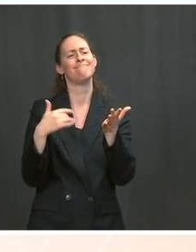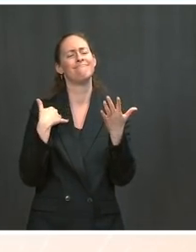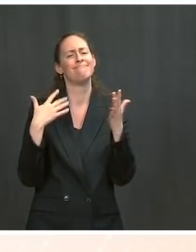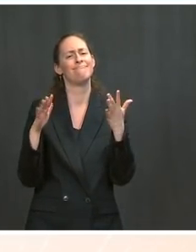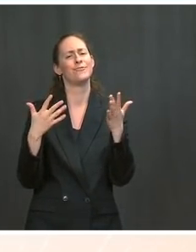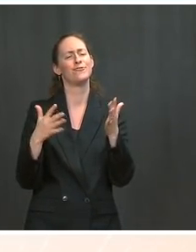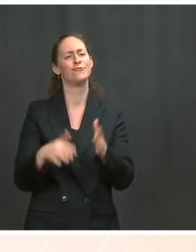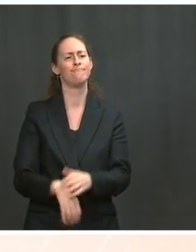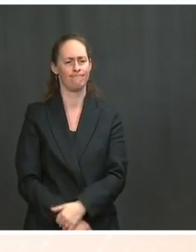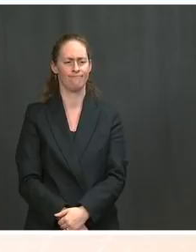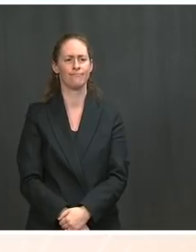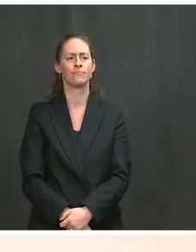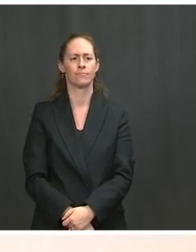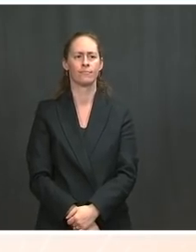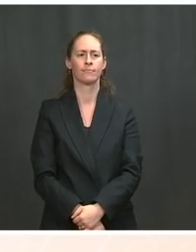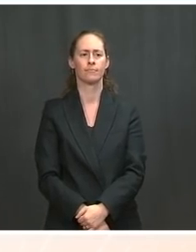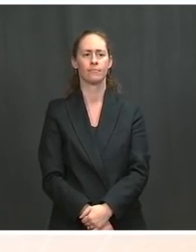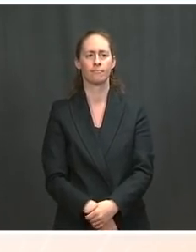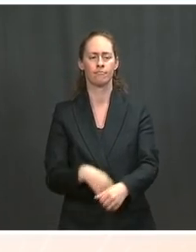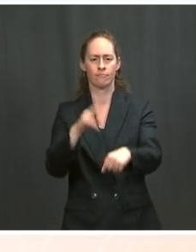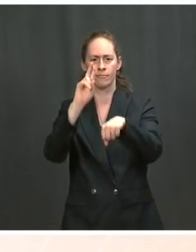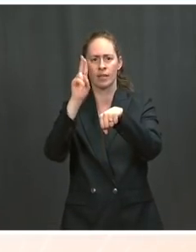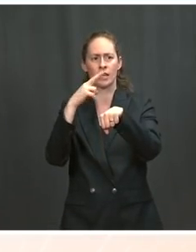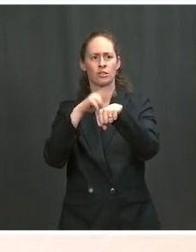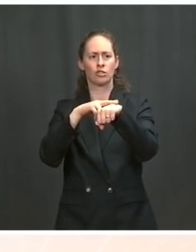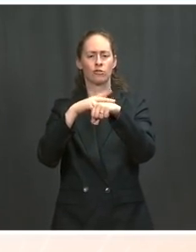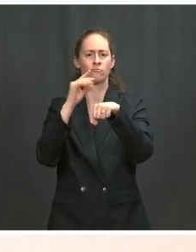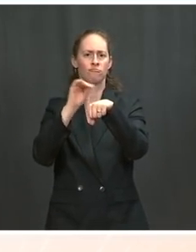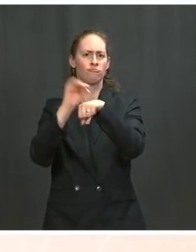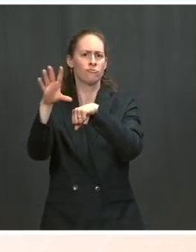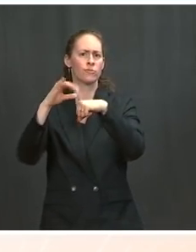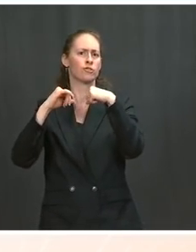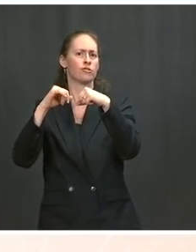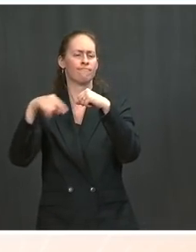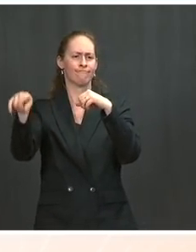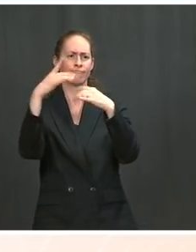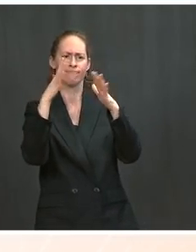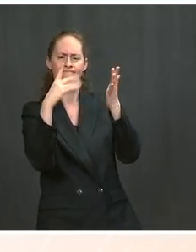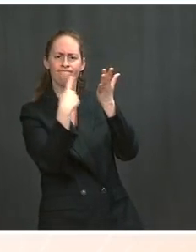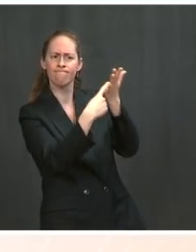the importance of addressing the building in these --